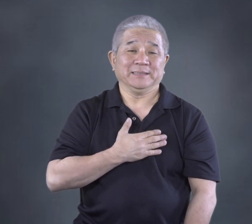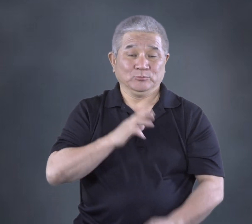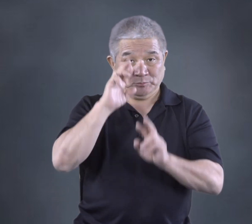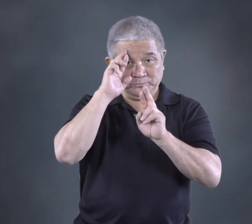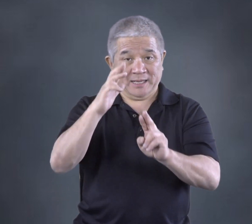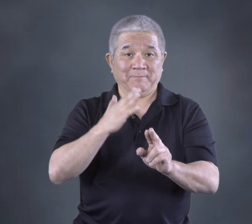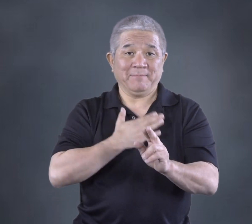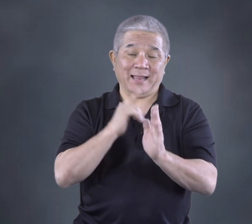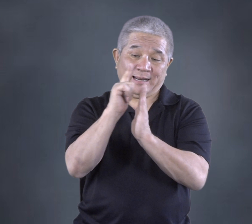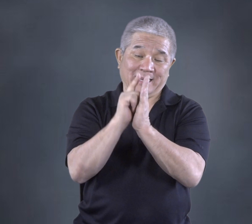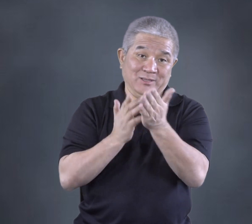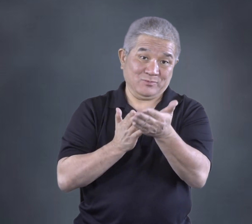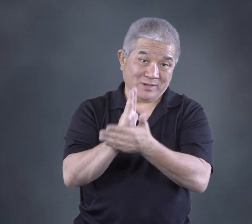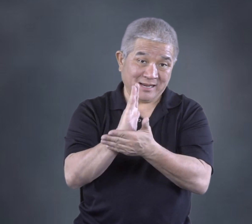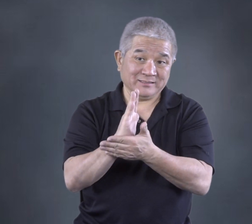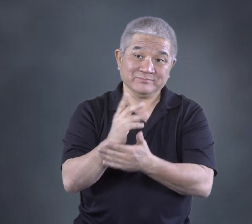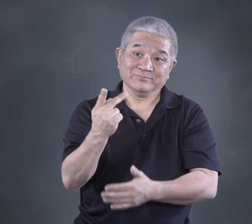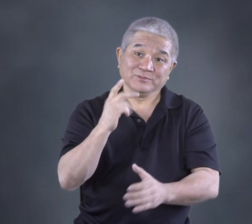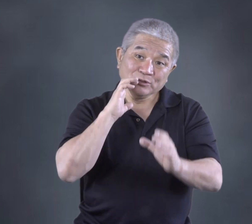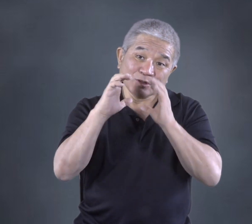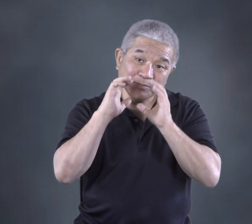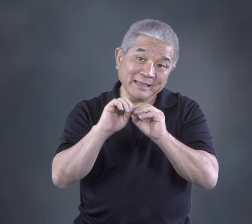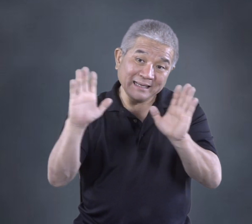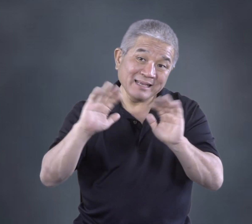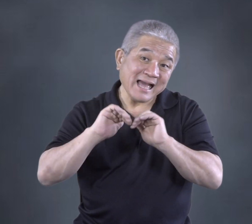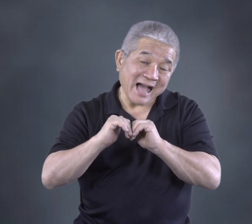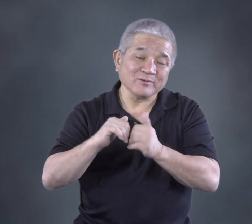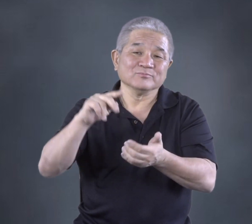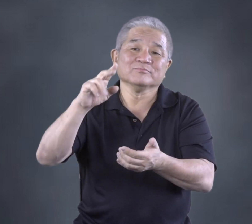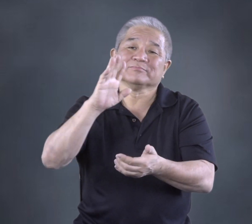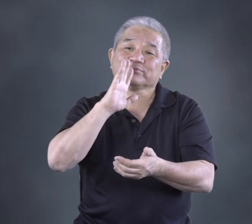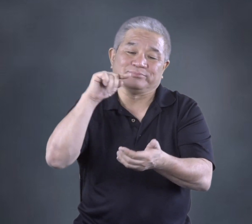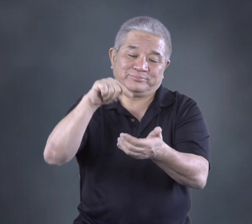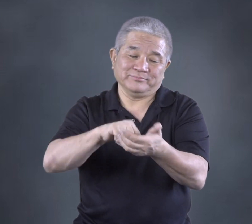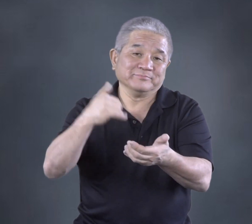PLEASE RESPECT MY LEGAL RIGHT TO UNDERSTAND YOU AND PARTICIPATE IN MY CARE